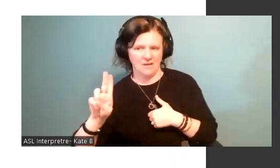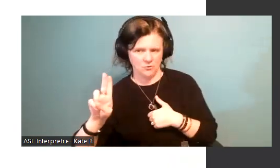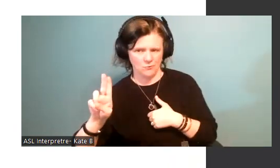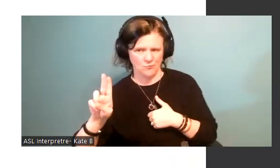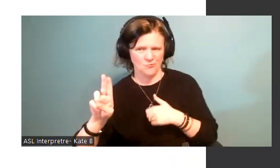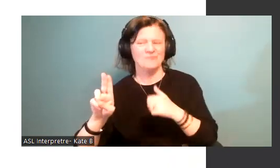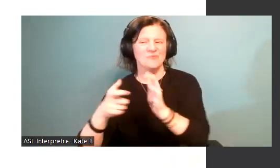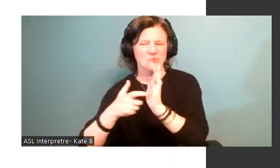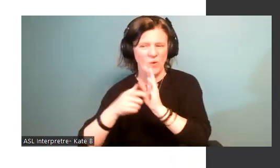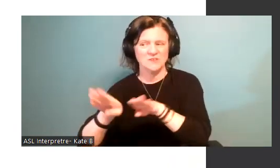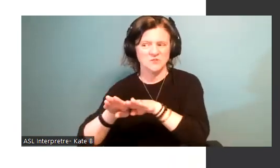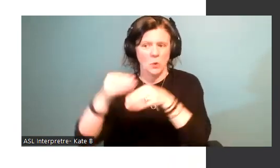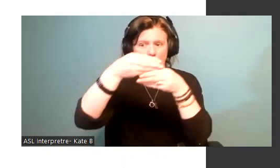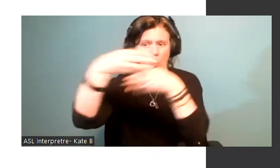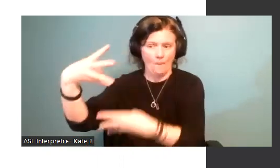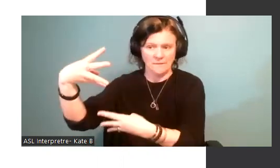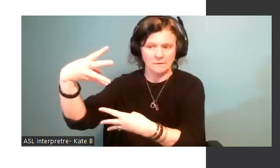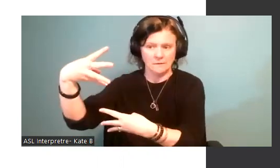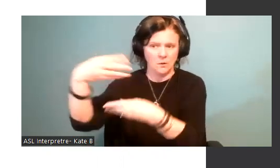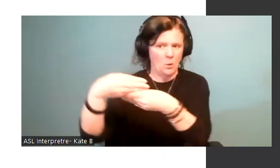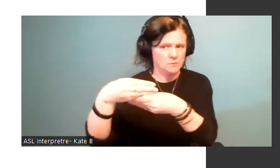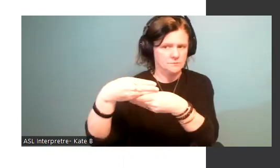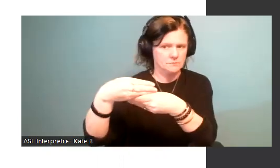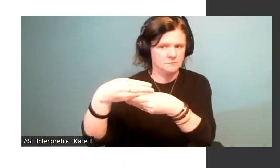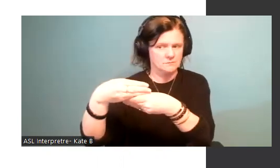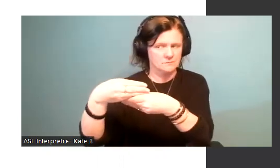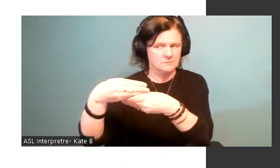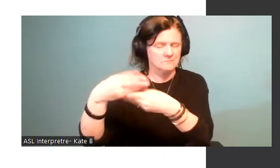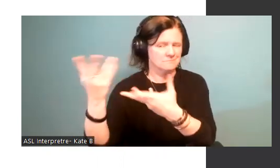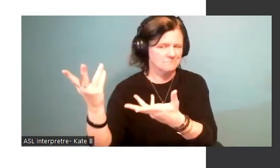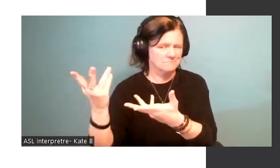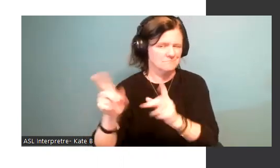always there even as you're scrolling, whereas